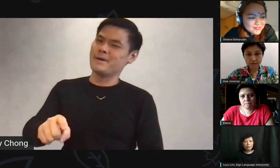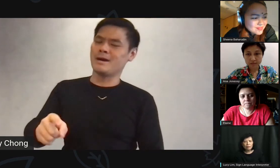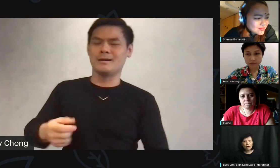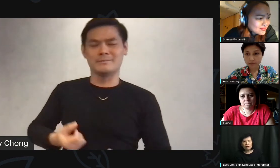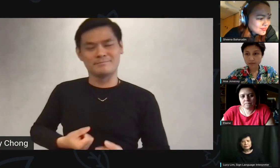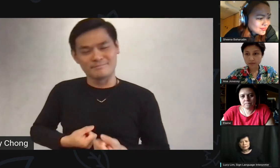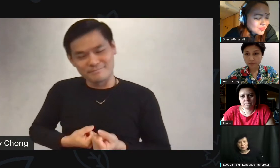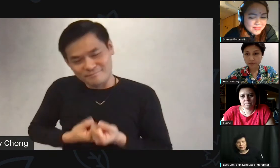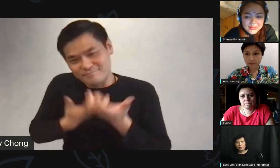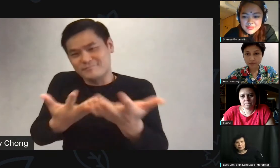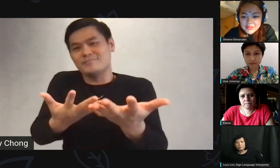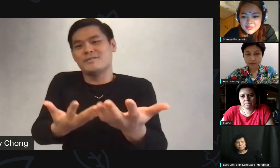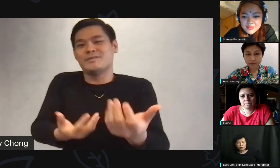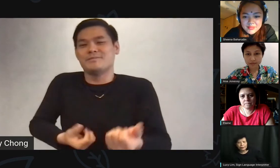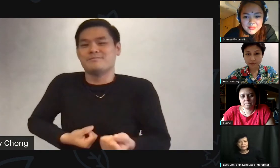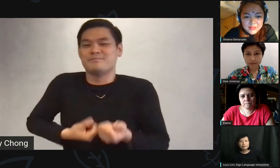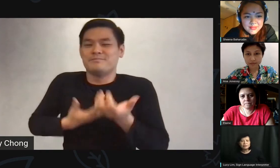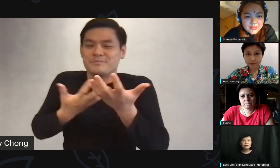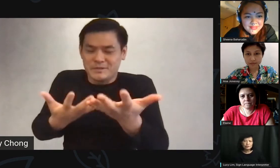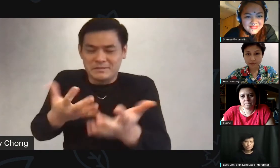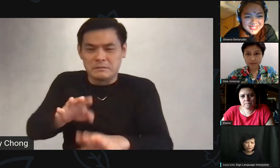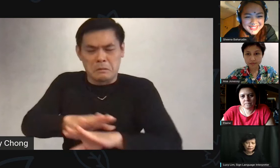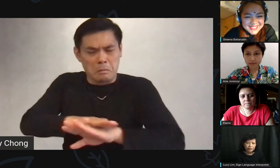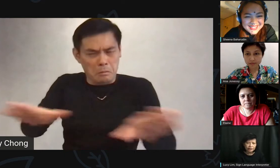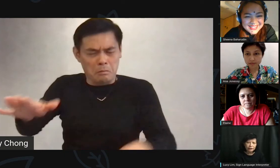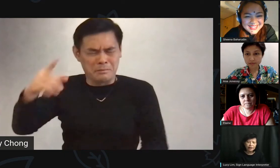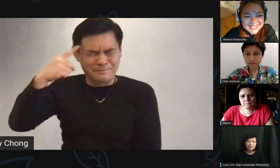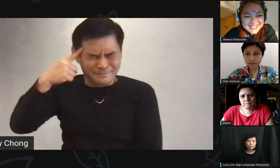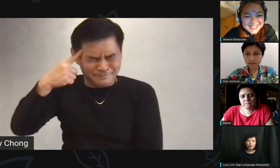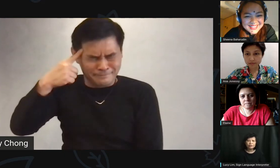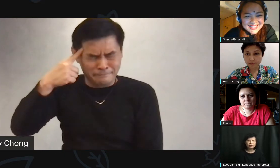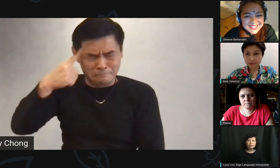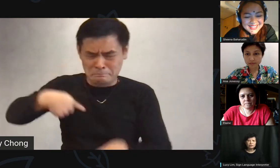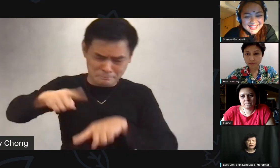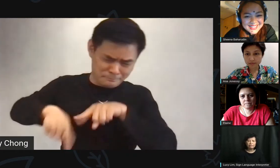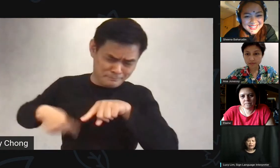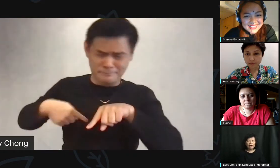Come on, join us in this journey and express yourself